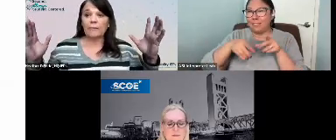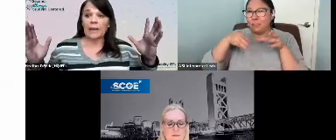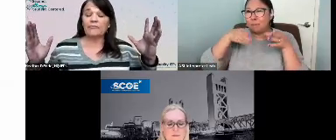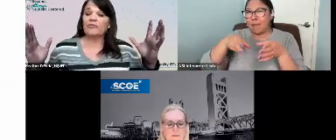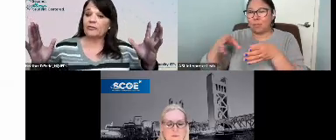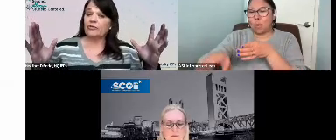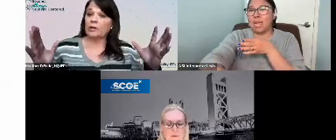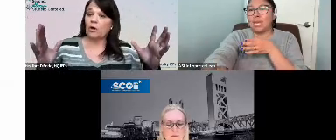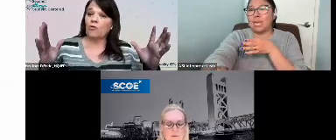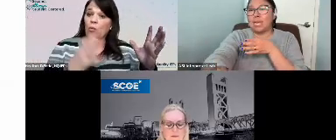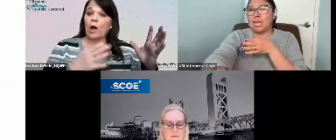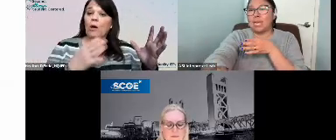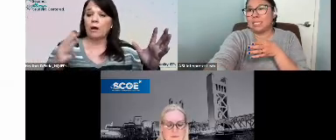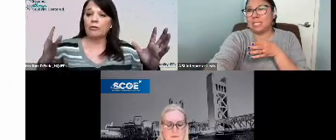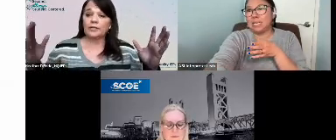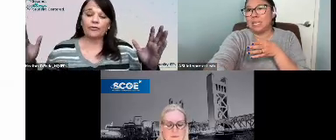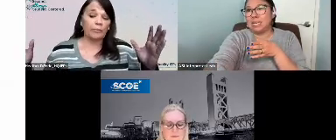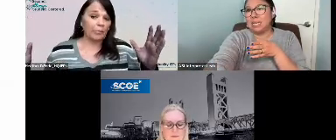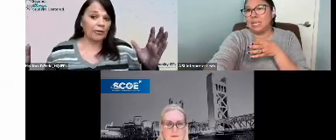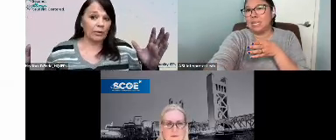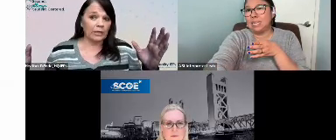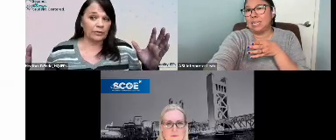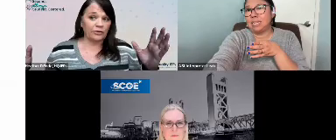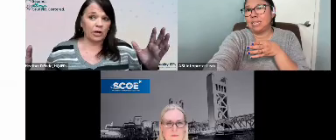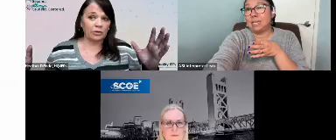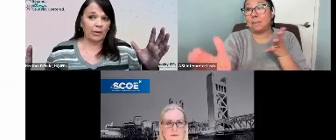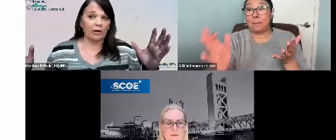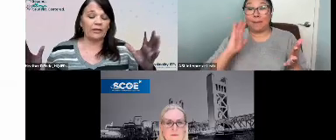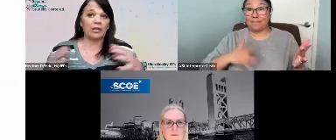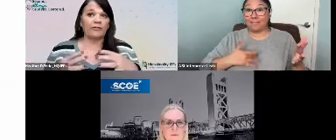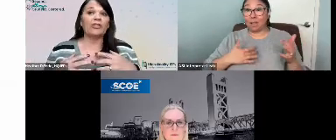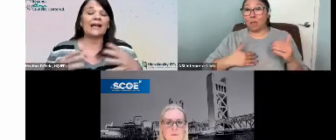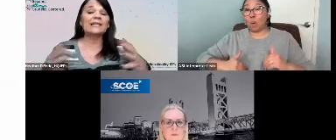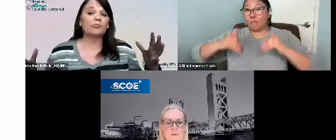it's feel might be feeling overwhelming all the different pathways we've talked about and the